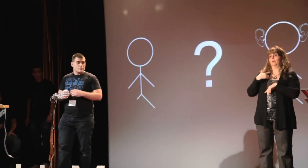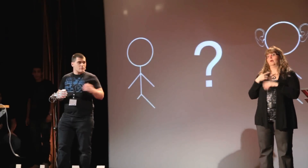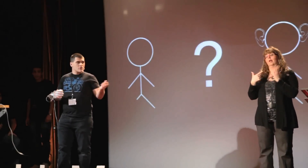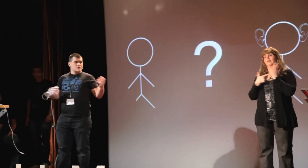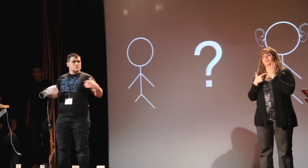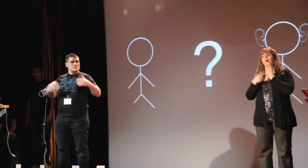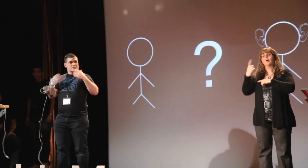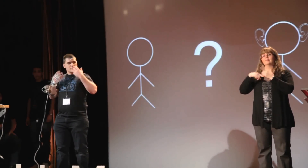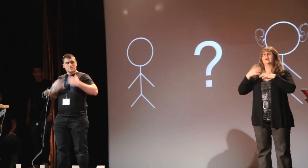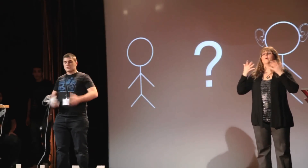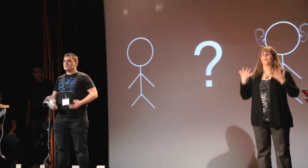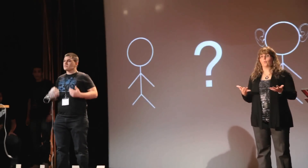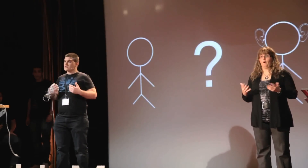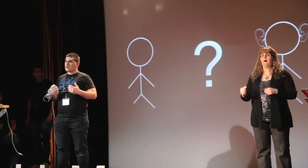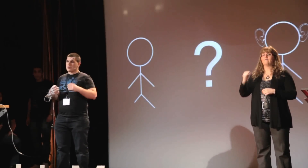...we notice she is mostly using her upper body.